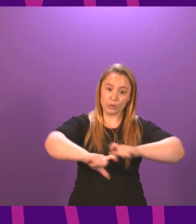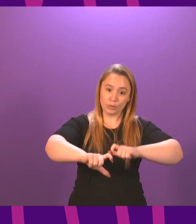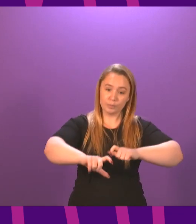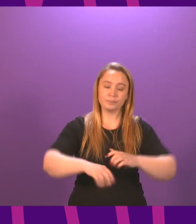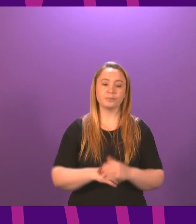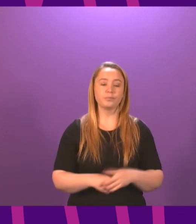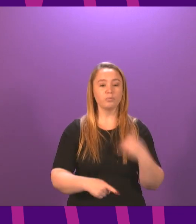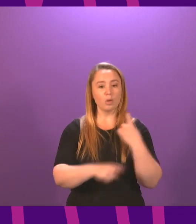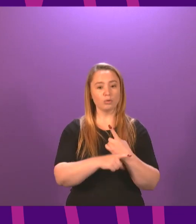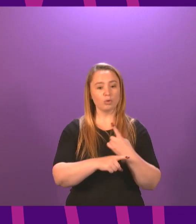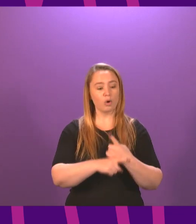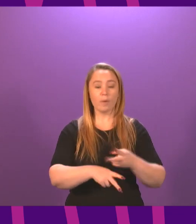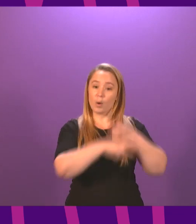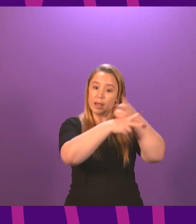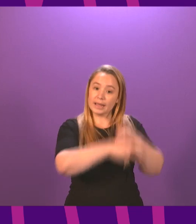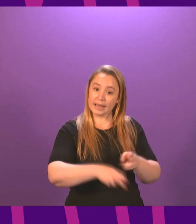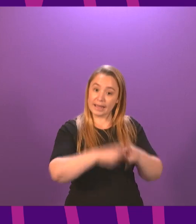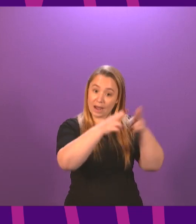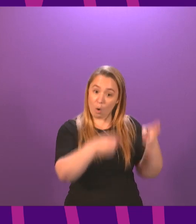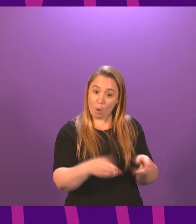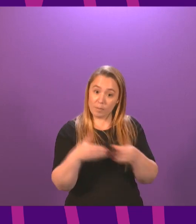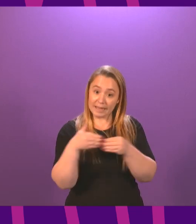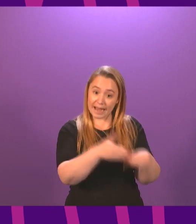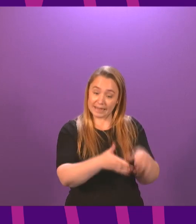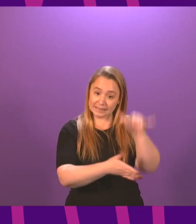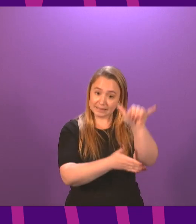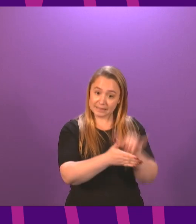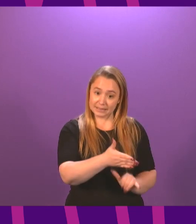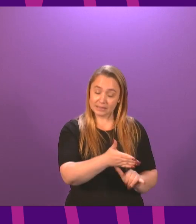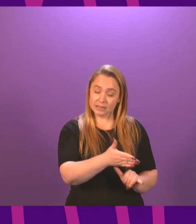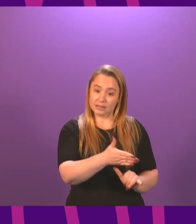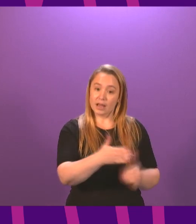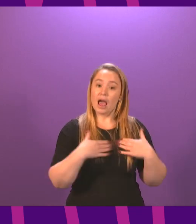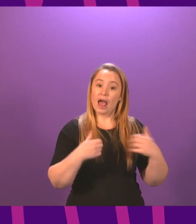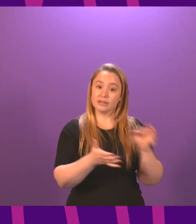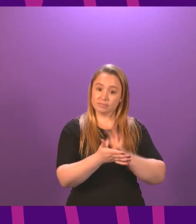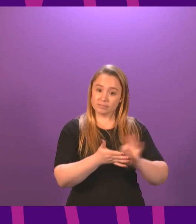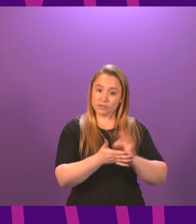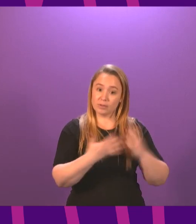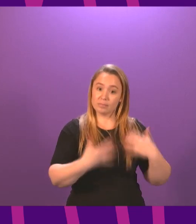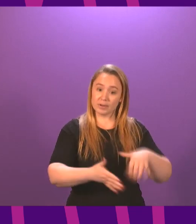The Cabinet Secretary for Health and Sport has set out the guidance on care homes. Local